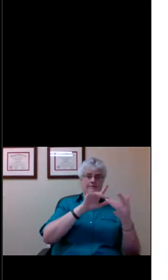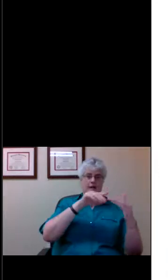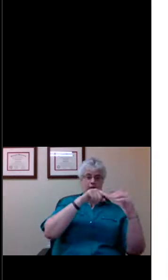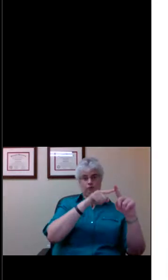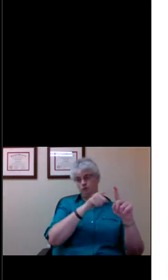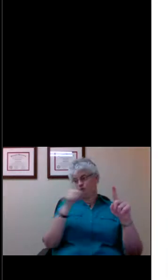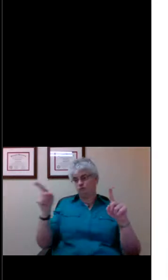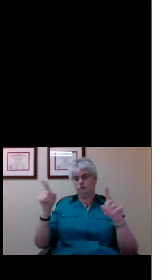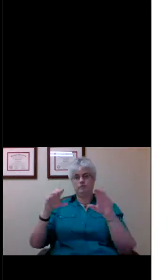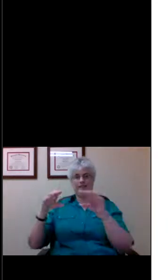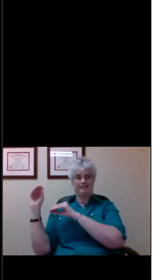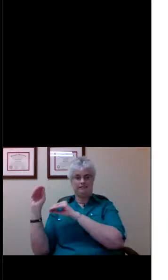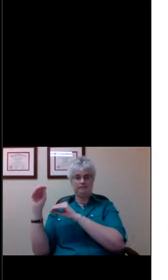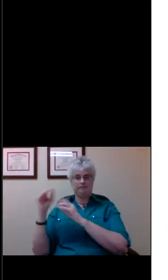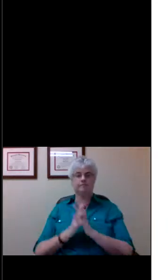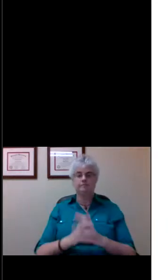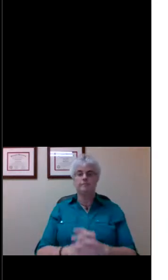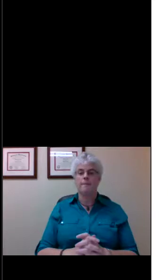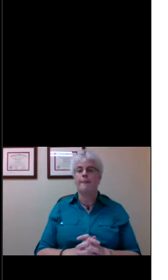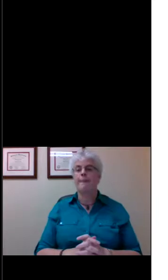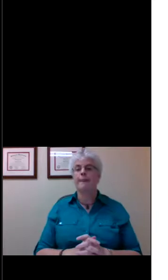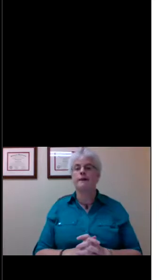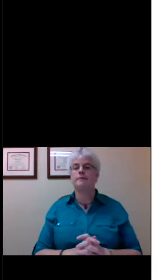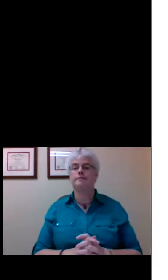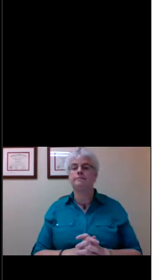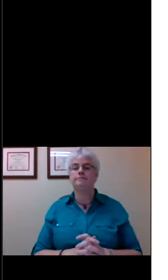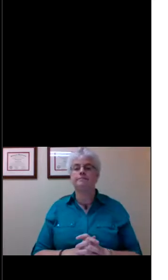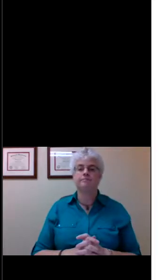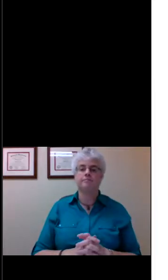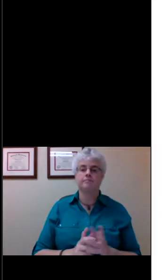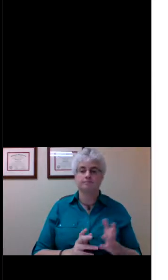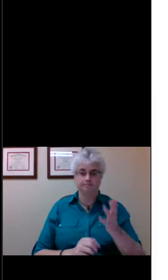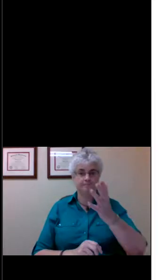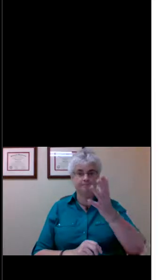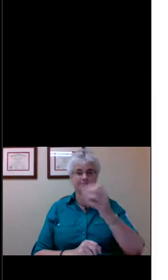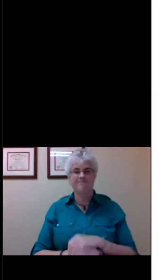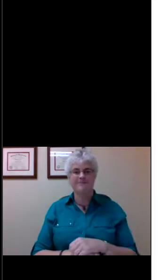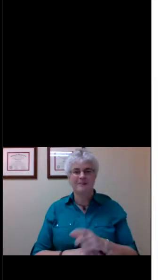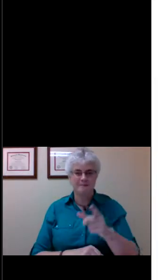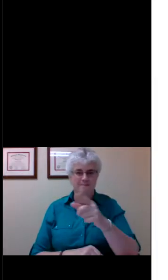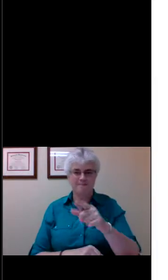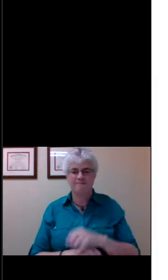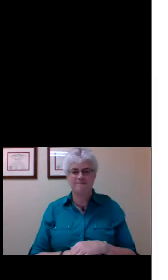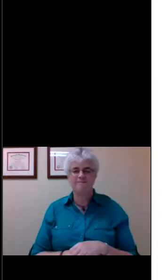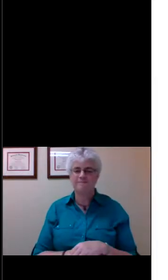of services from point of contacts to exiting the program. Next slide.